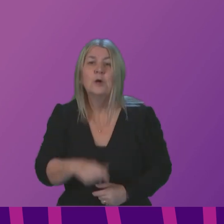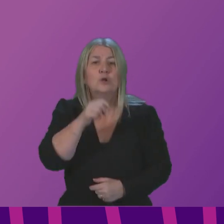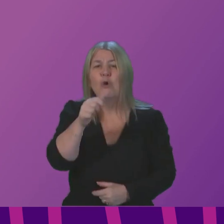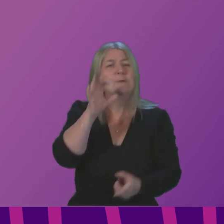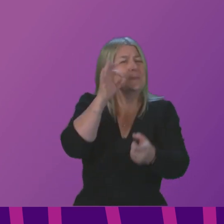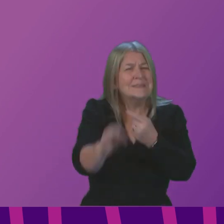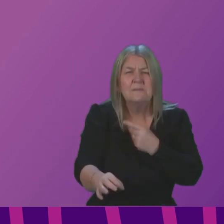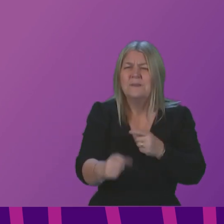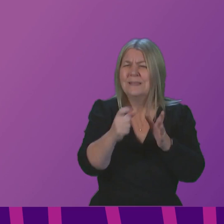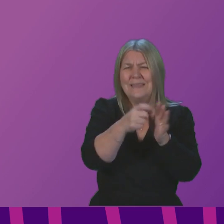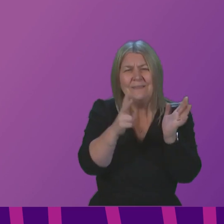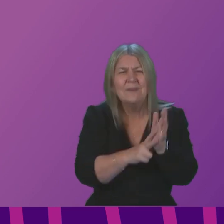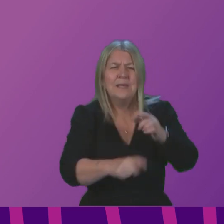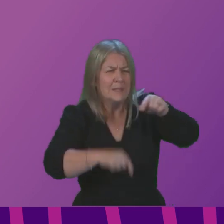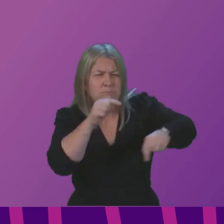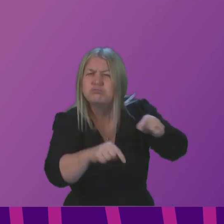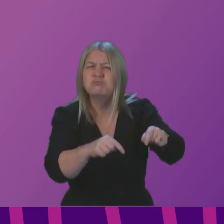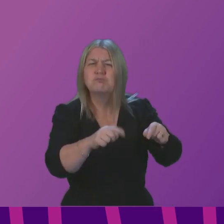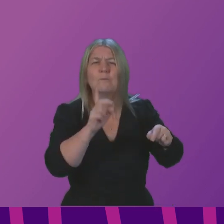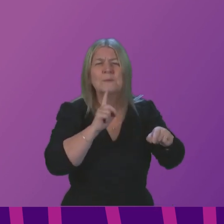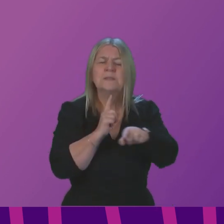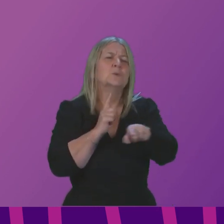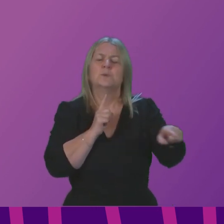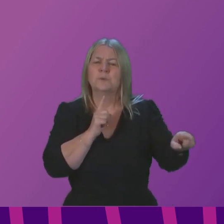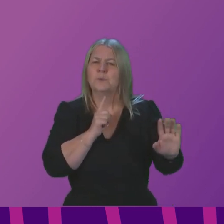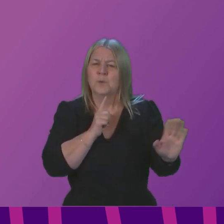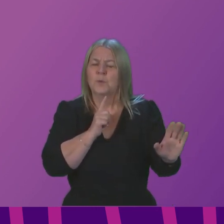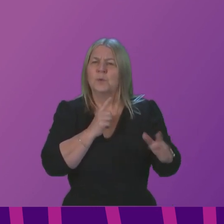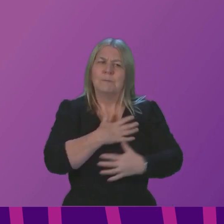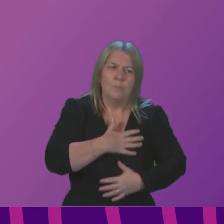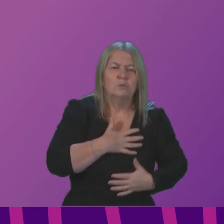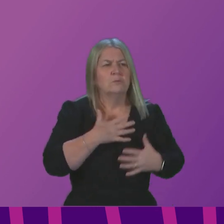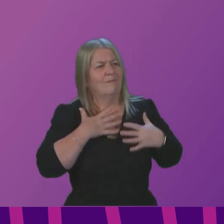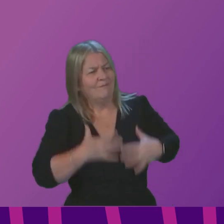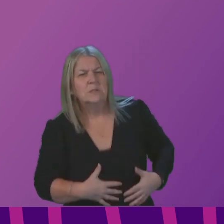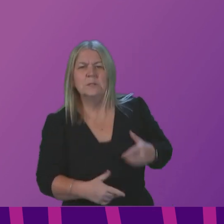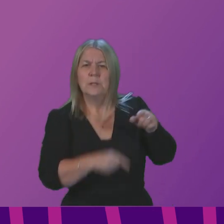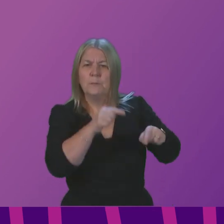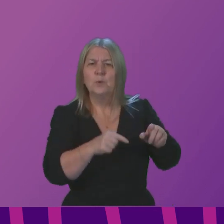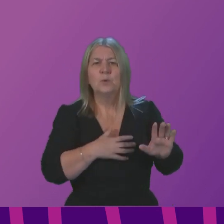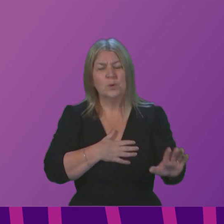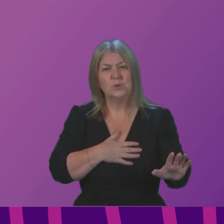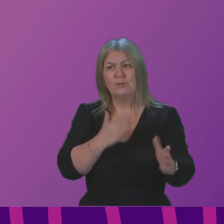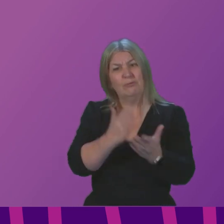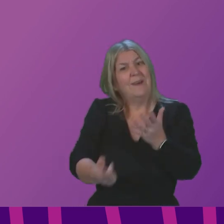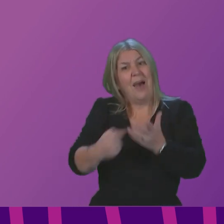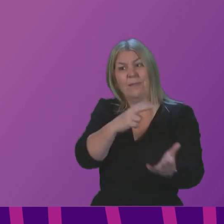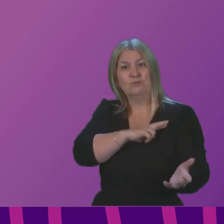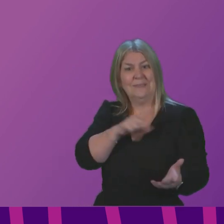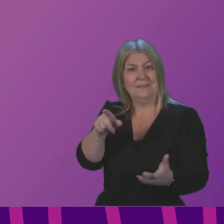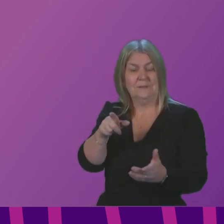abuse—in which people feel the need to access advocacy support, we also need to do more